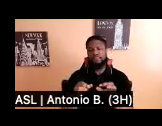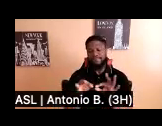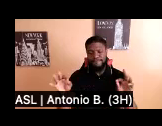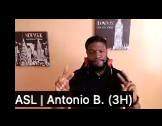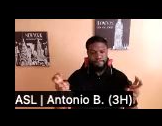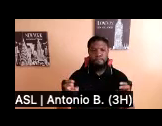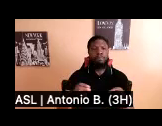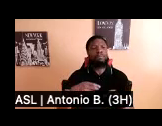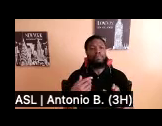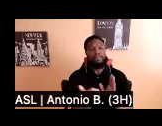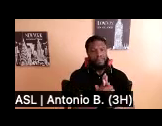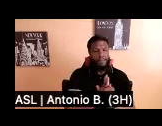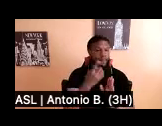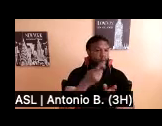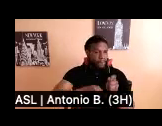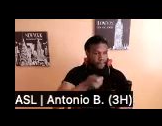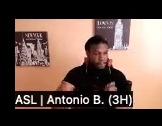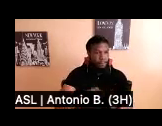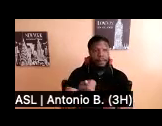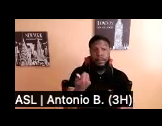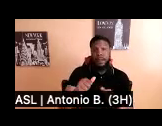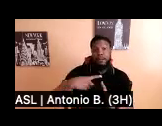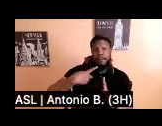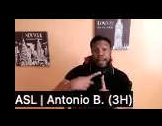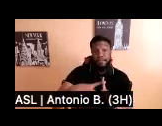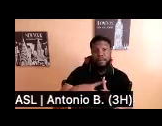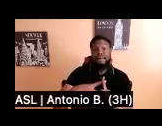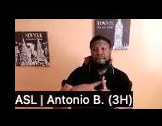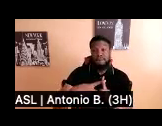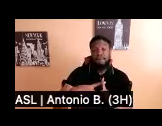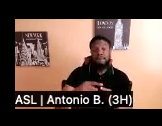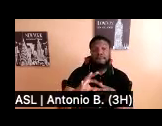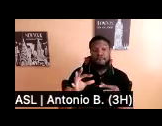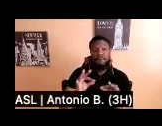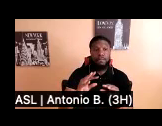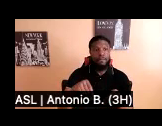Affirming comments offered praise or acknowledgement. Investigating comments asked